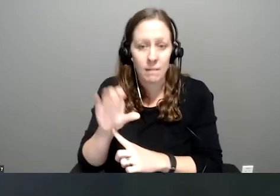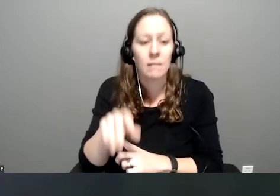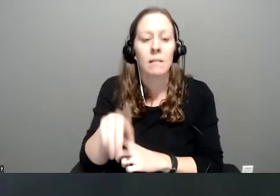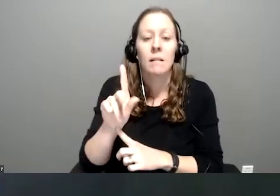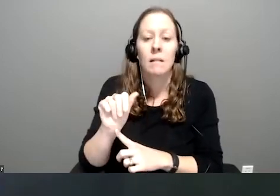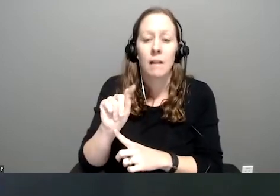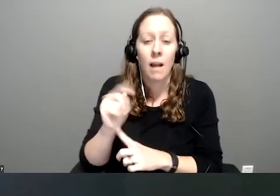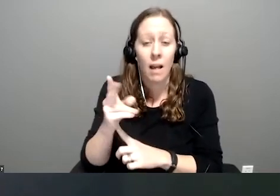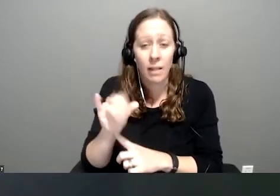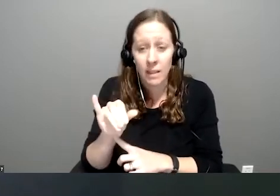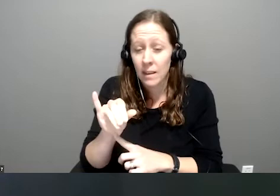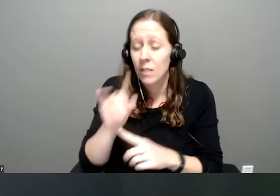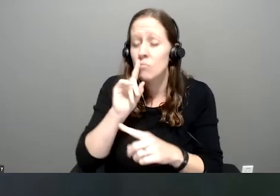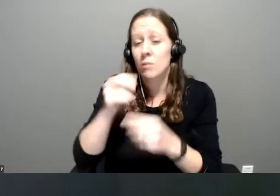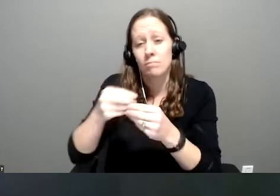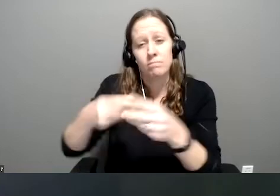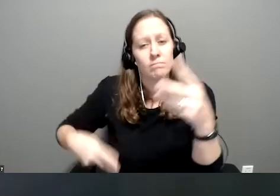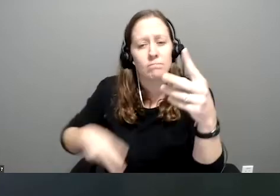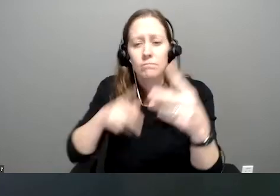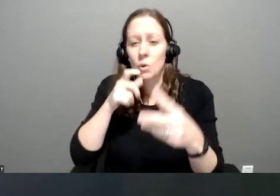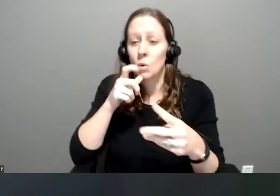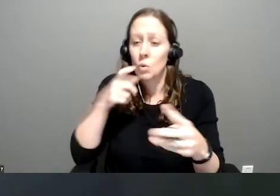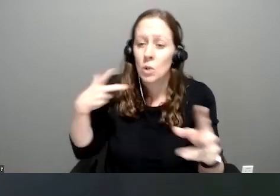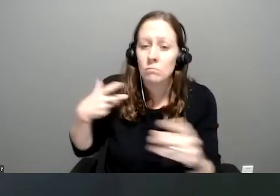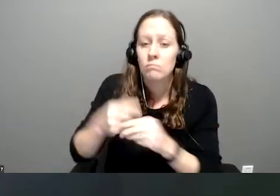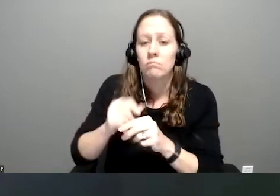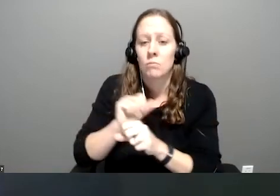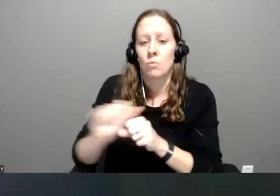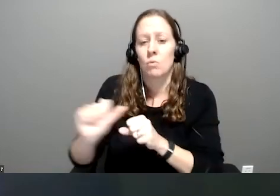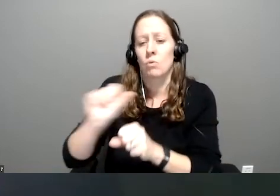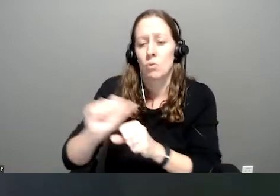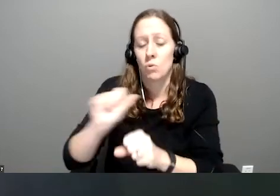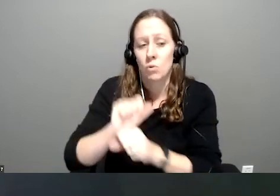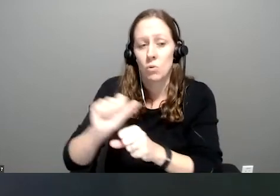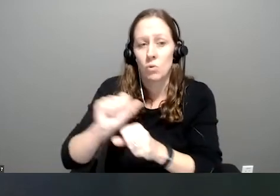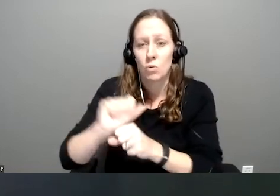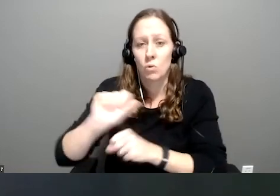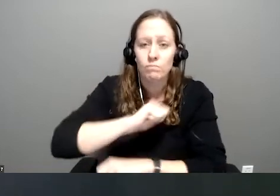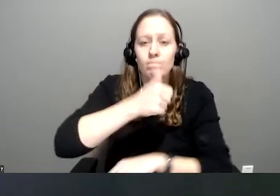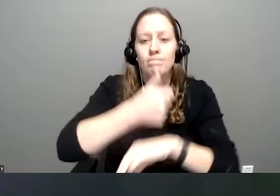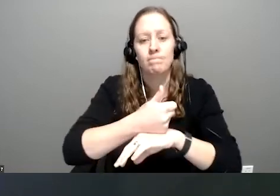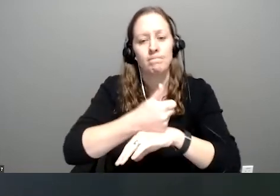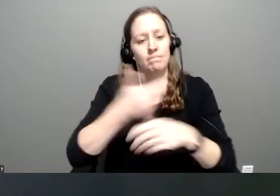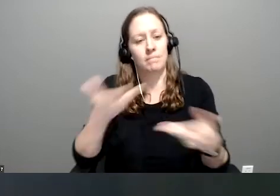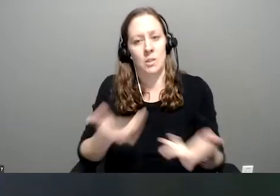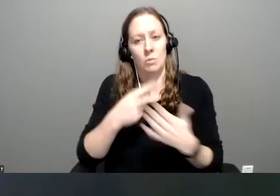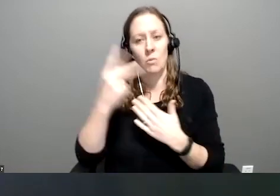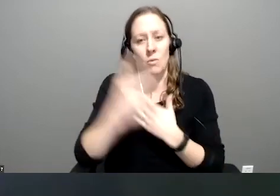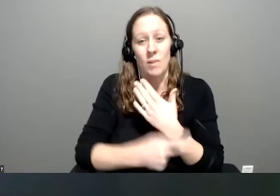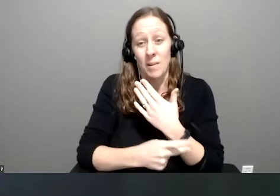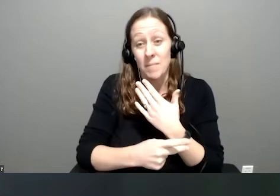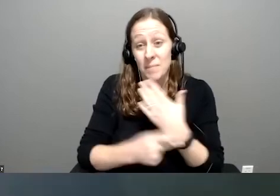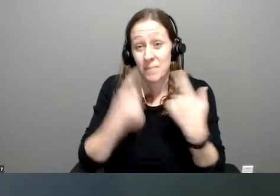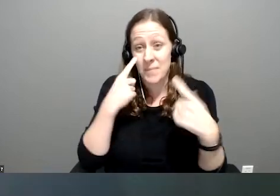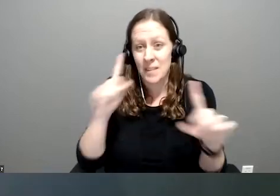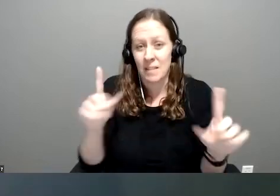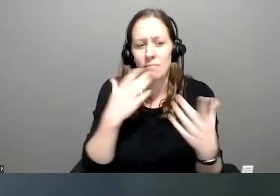who have worked tirelessly to bring this program to success .Thank you very much. The disability